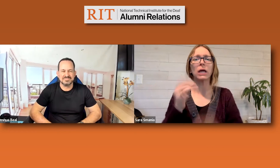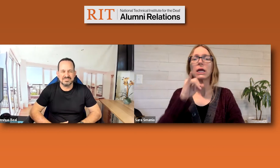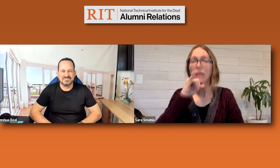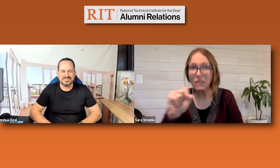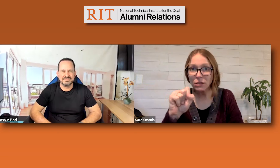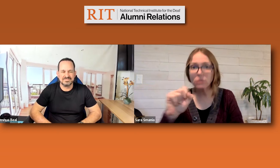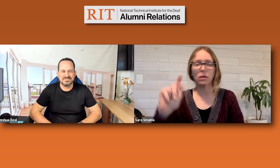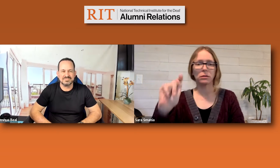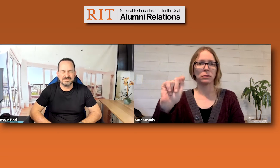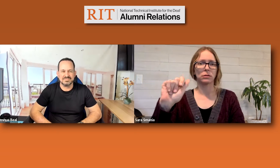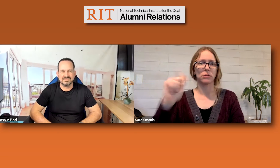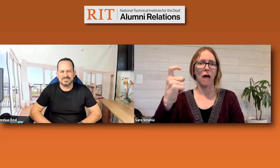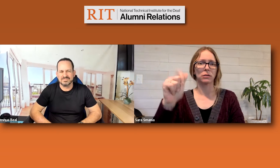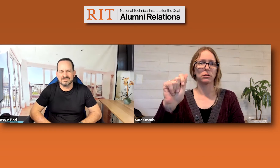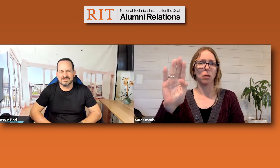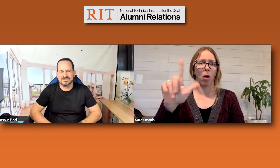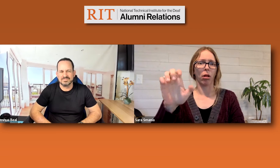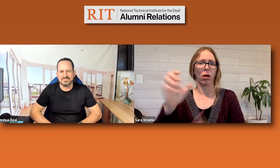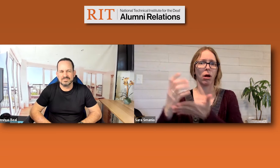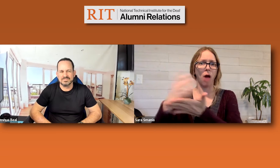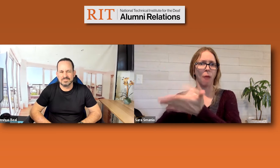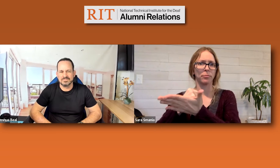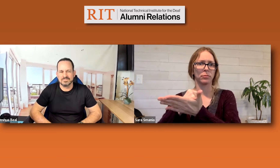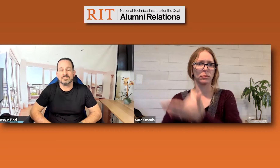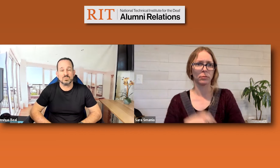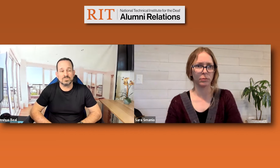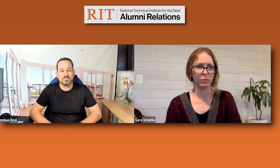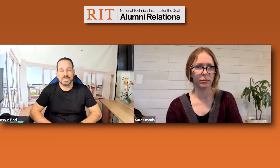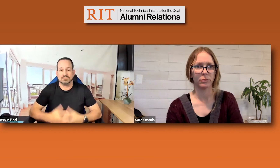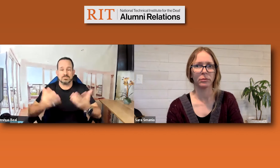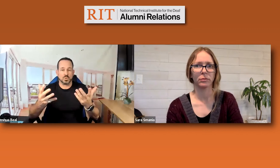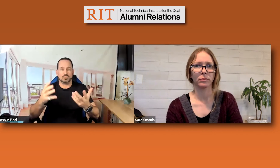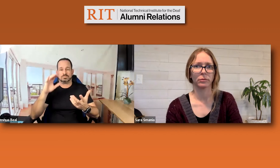Our next question is, "What is taxable income?"